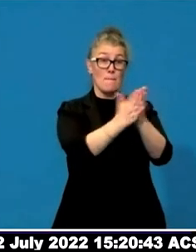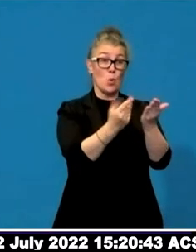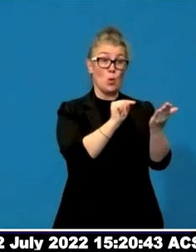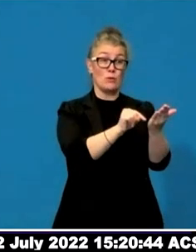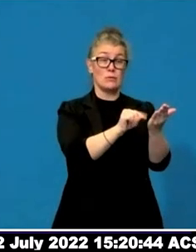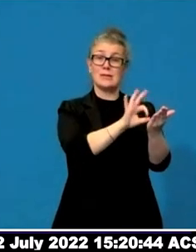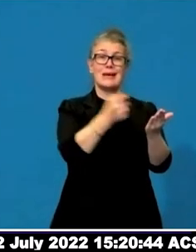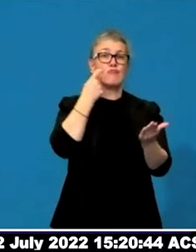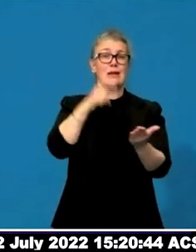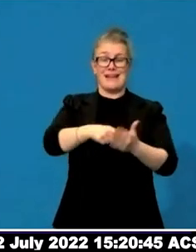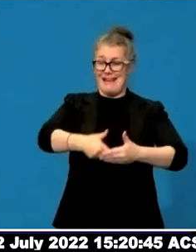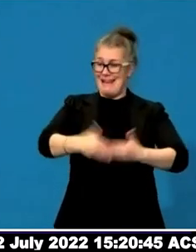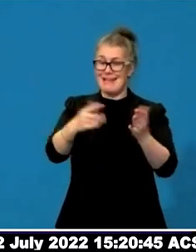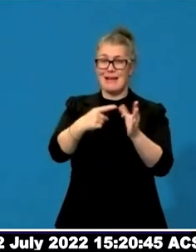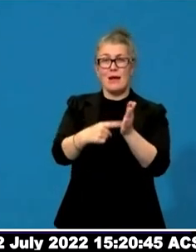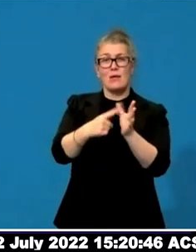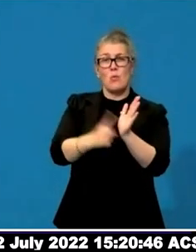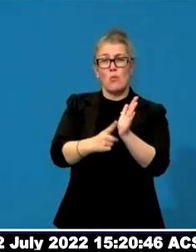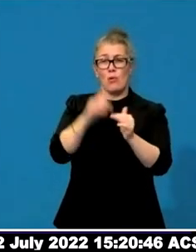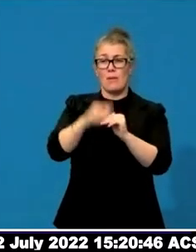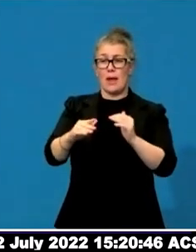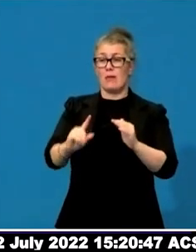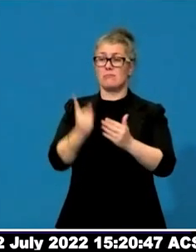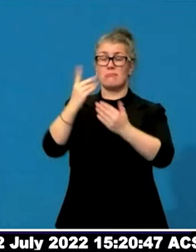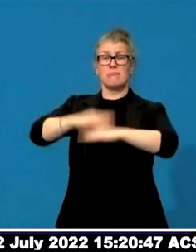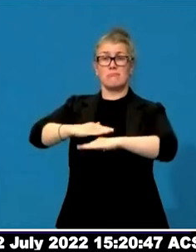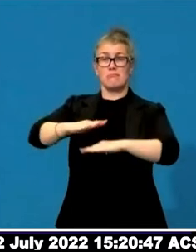anything in that Aboriginal space, and even the NDIA -